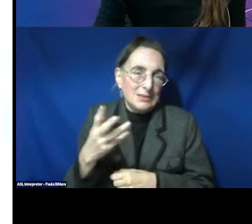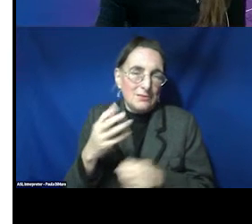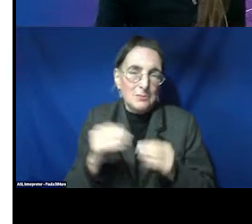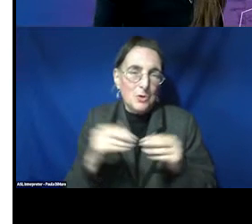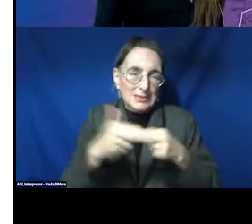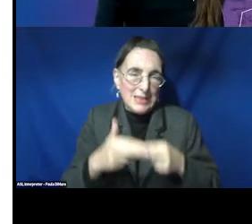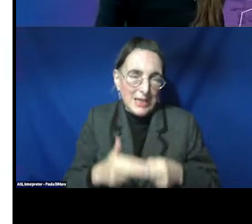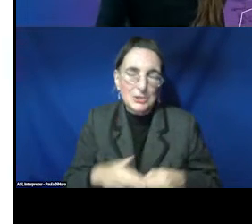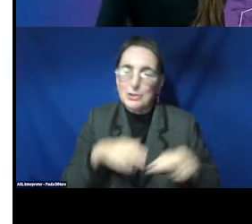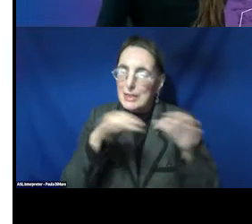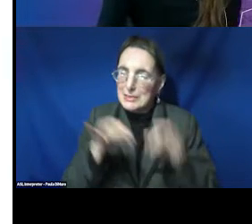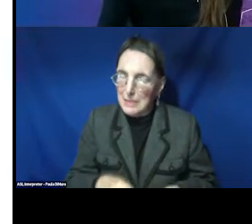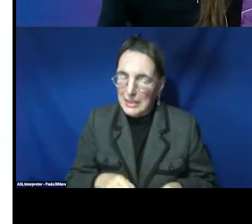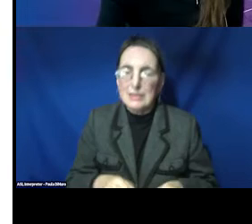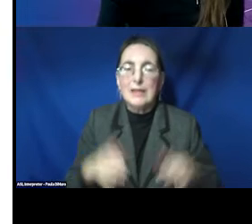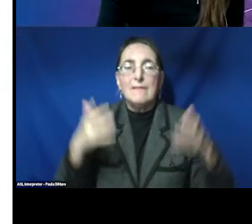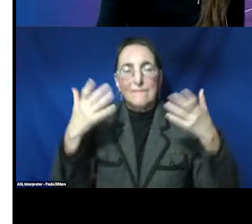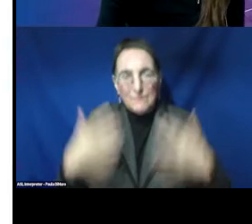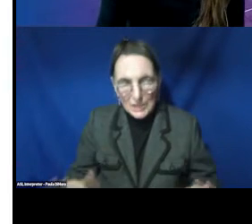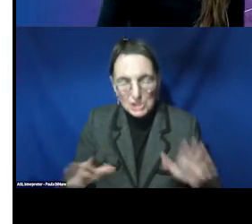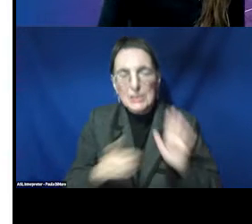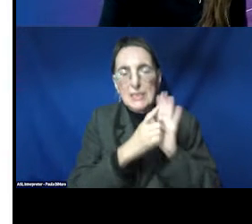Now that we have that demo, I want to talk a little about providing feedback